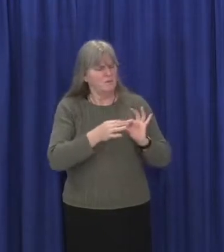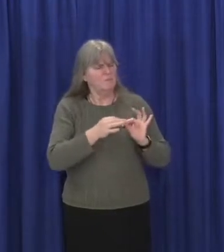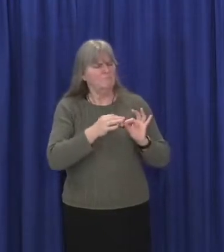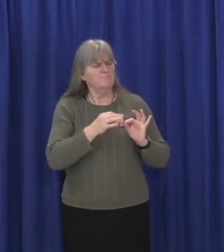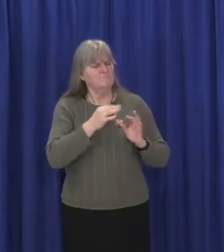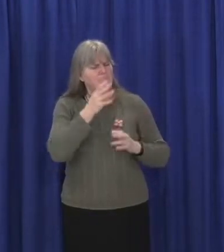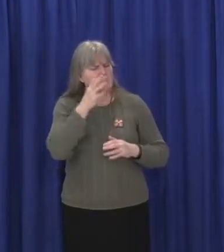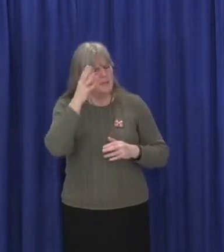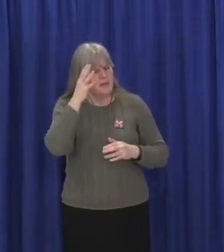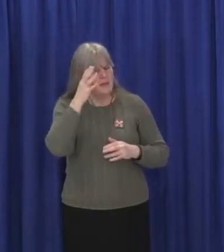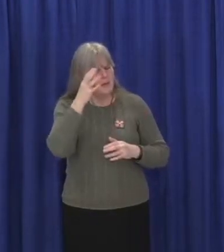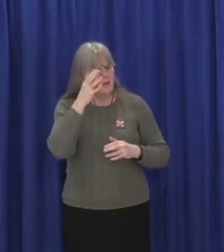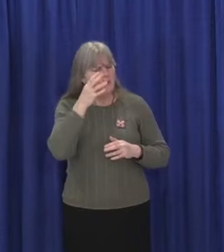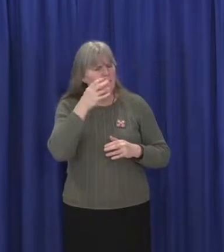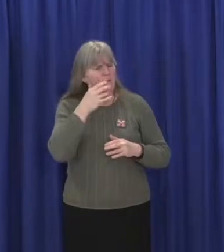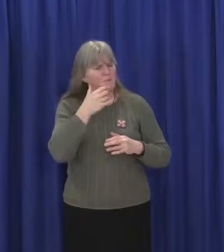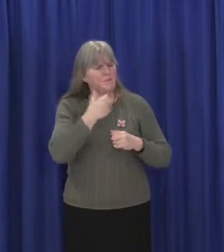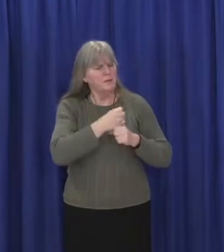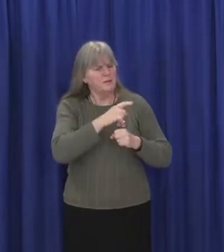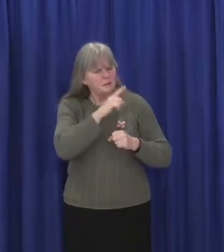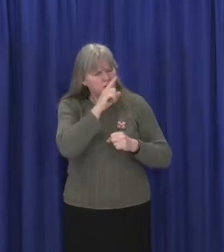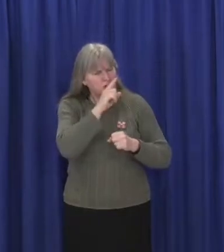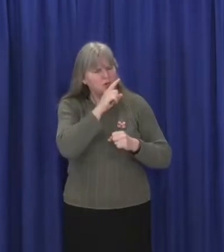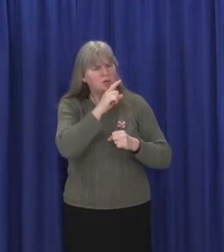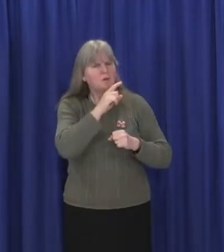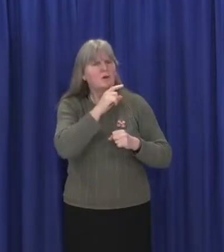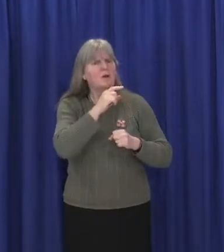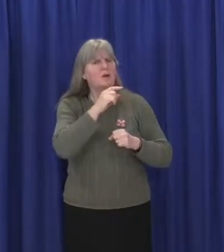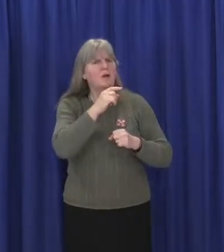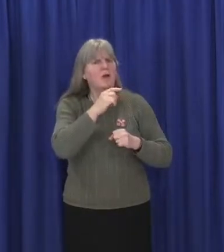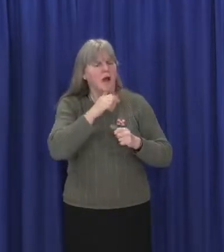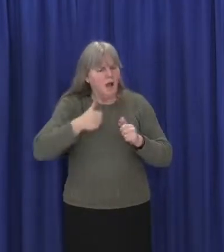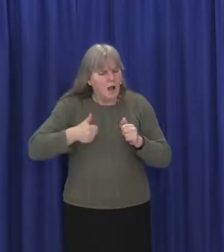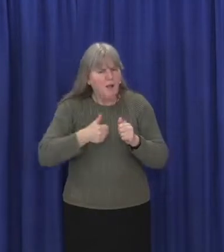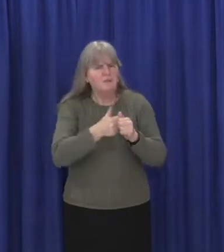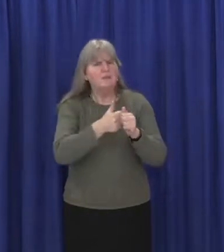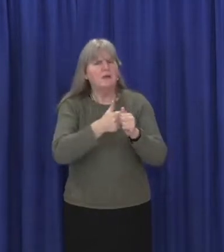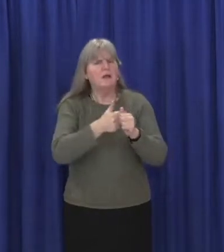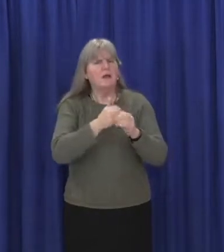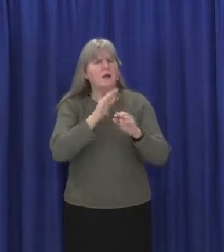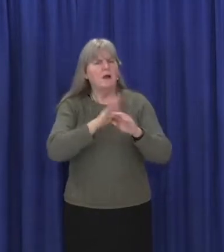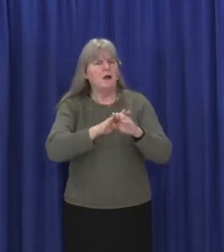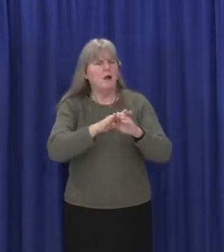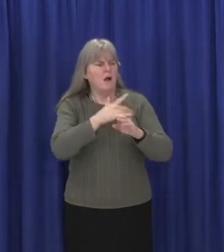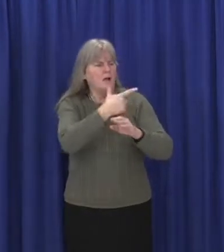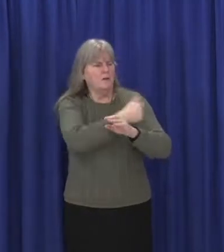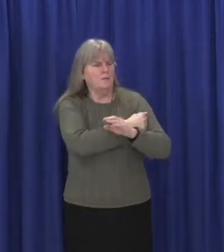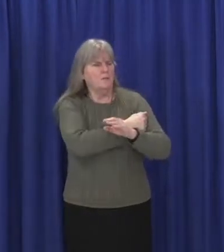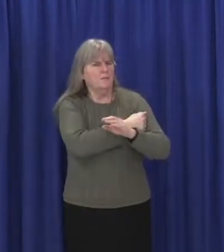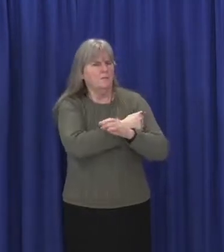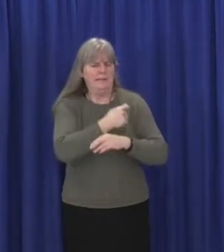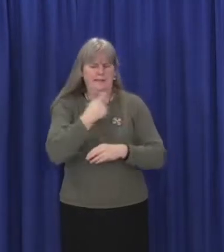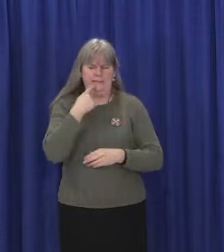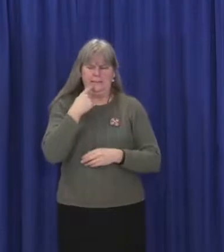children are up to date on all of their COVID-19 vaccines. As of Monday, I believe the vaccine